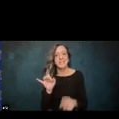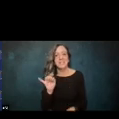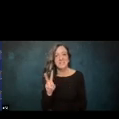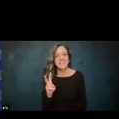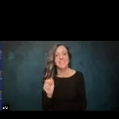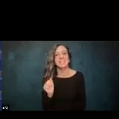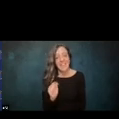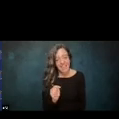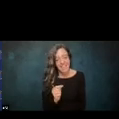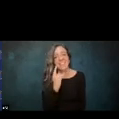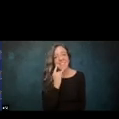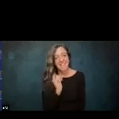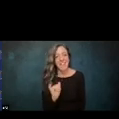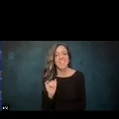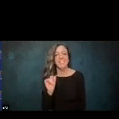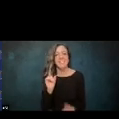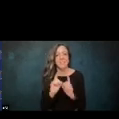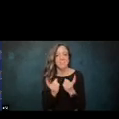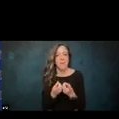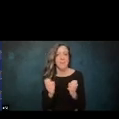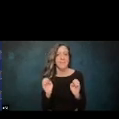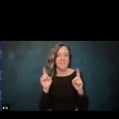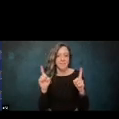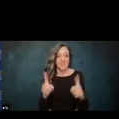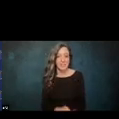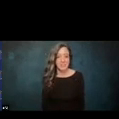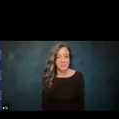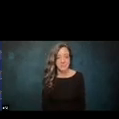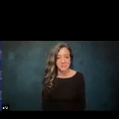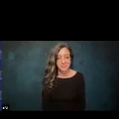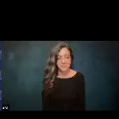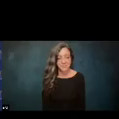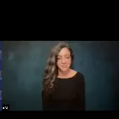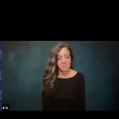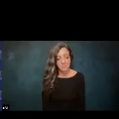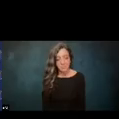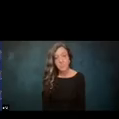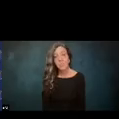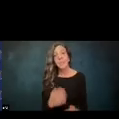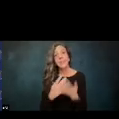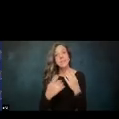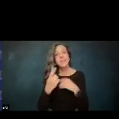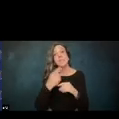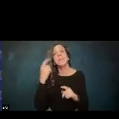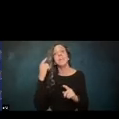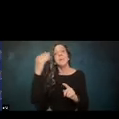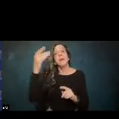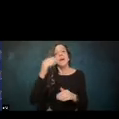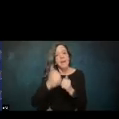the California Department of Education. One day, every student in California will flourish in an